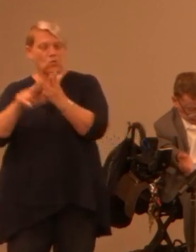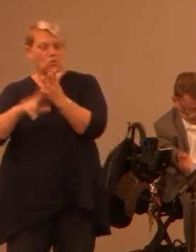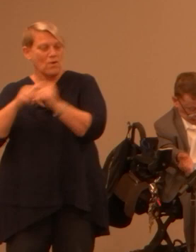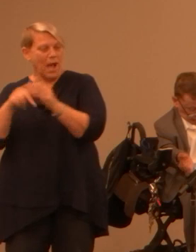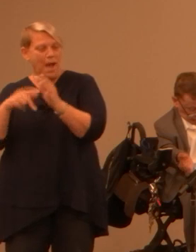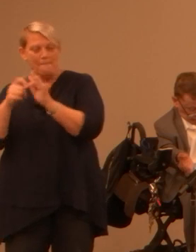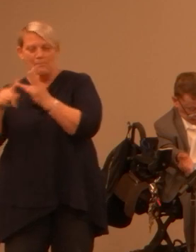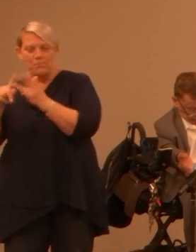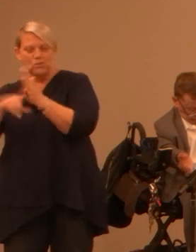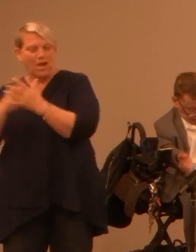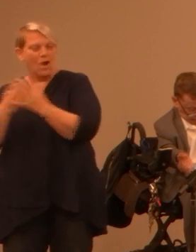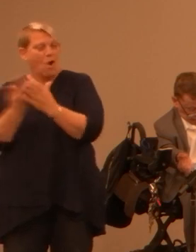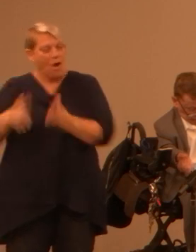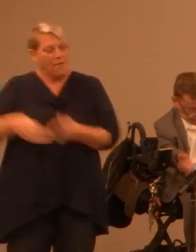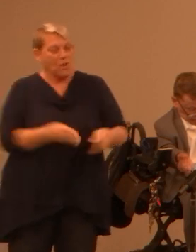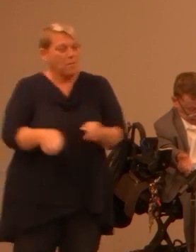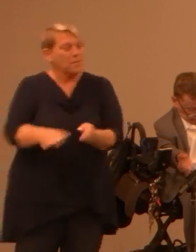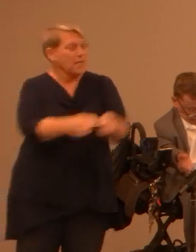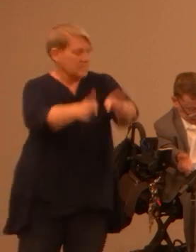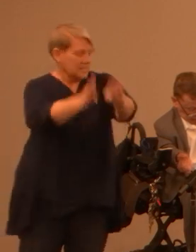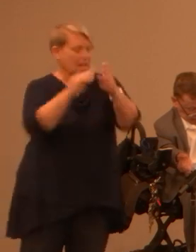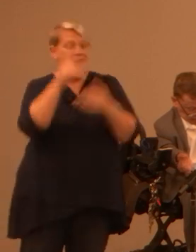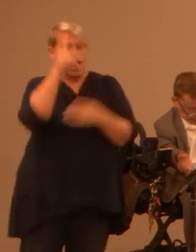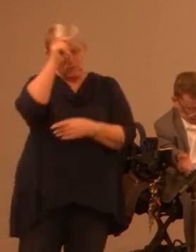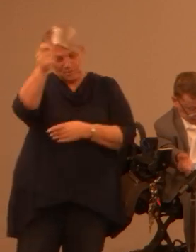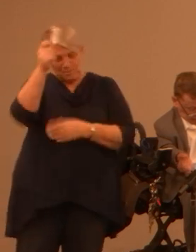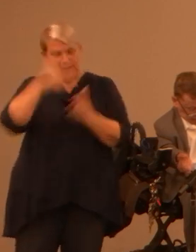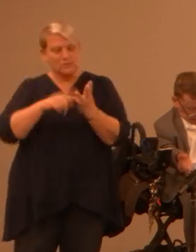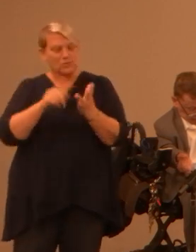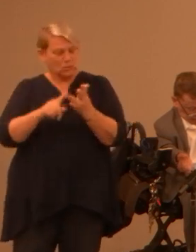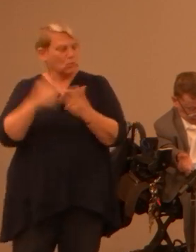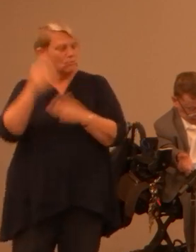the Derbal Yerrigan, I pay respects to Elders past and present, and acknowledge